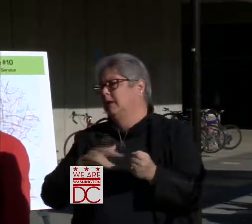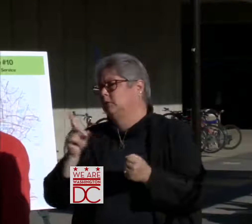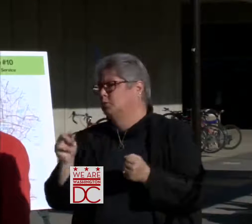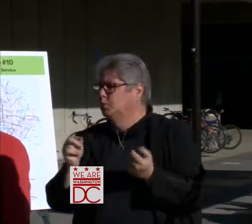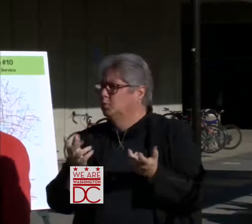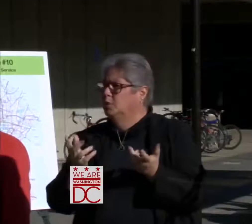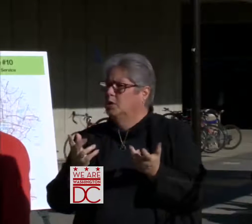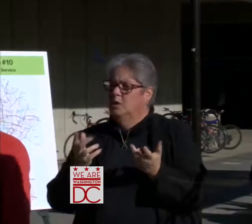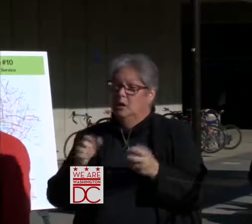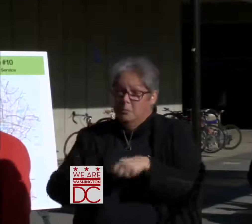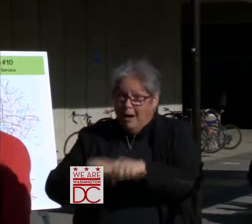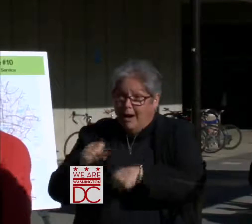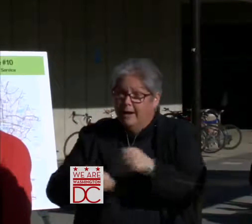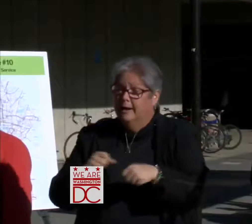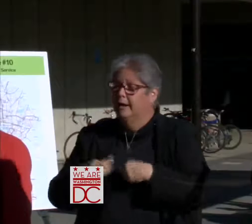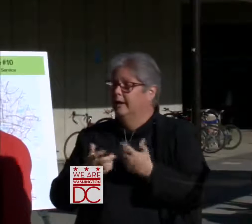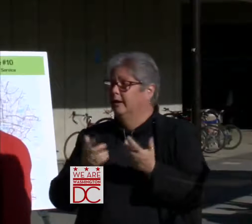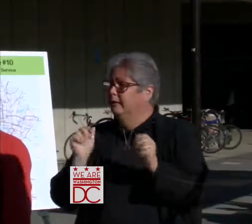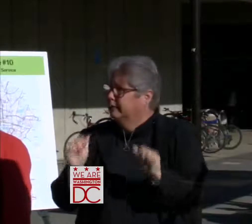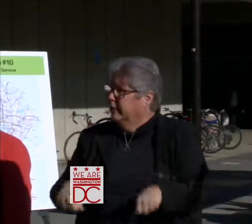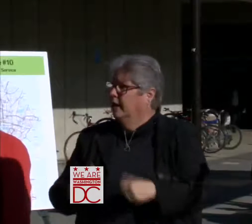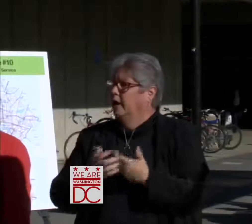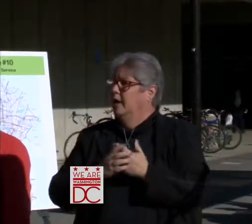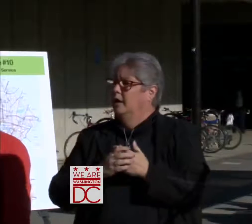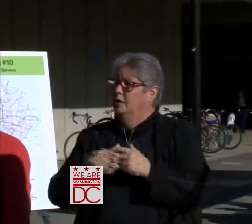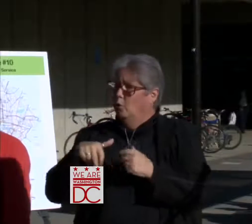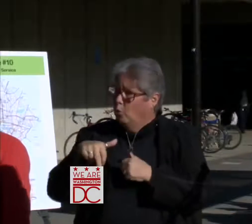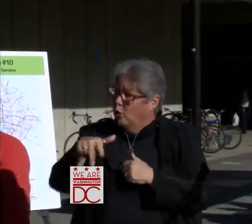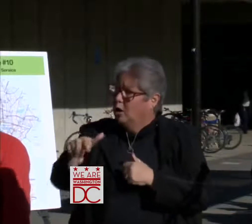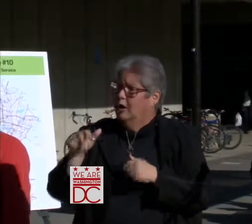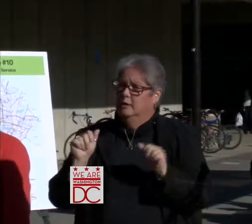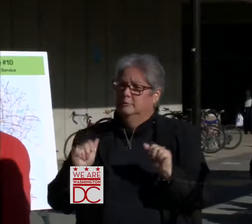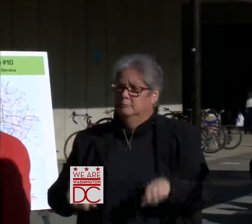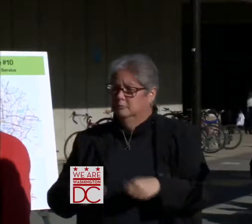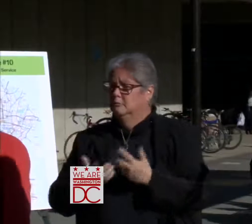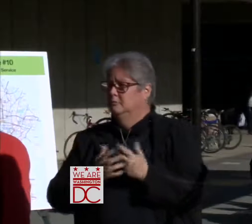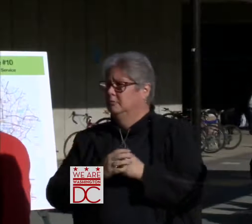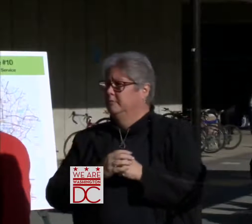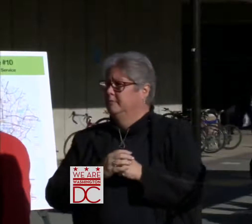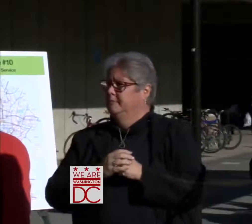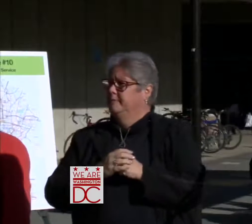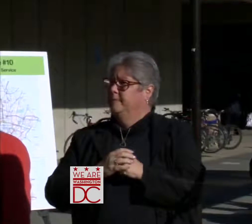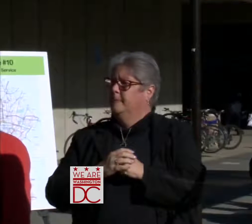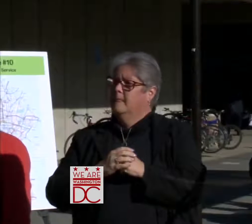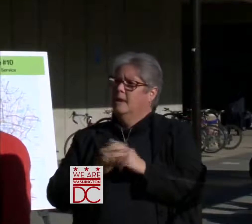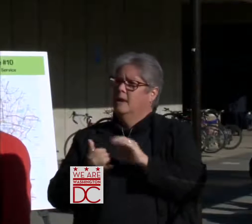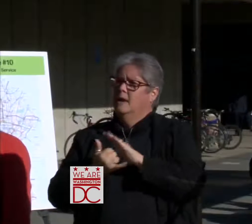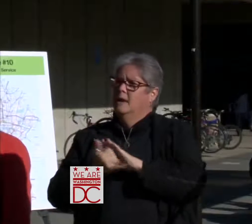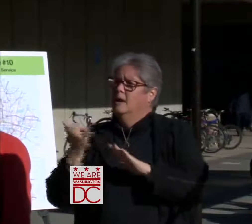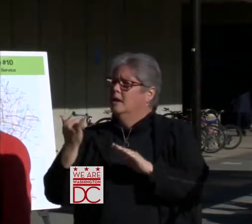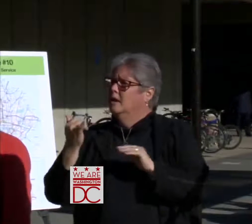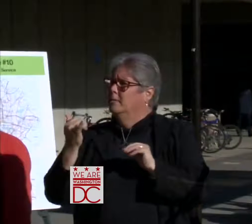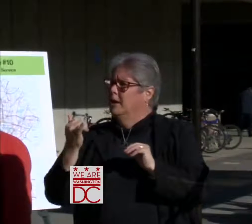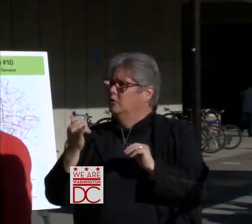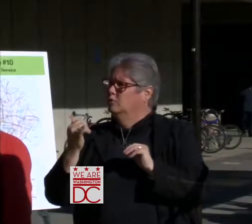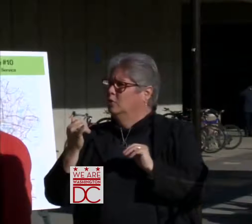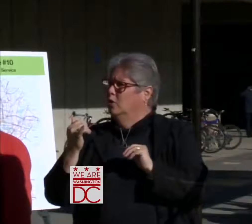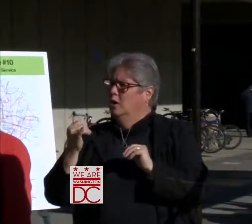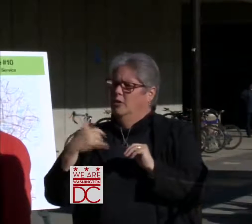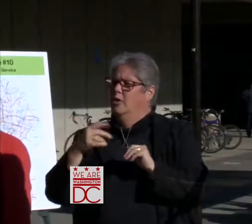USE BIKING OPTIONS, WALKING, THE MET BRANCH TRAIL IS A GREAT